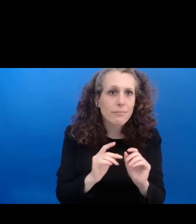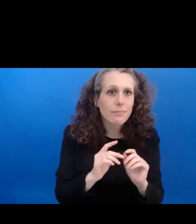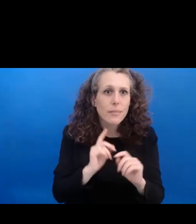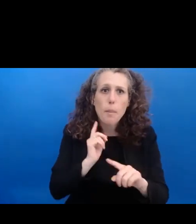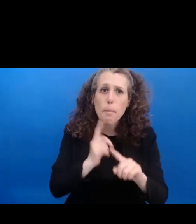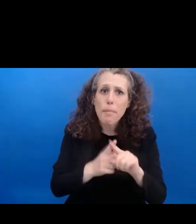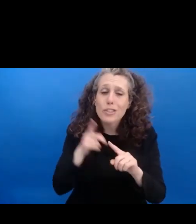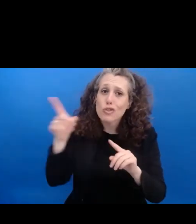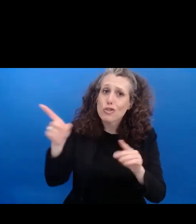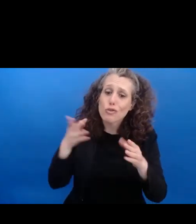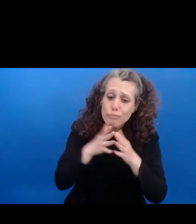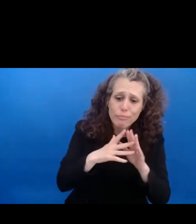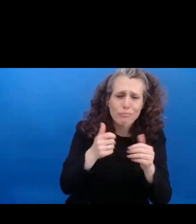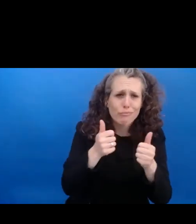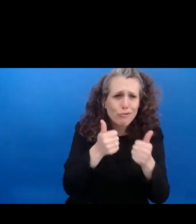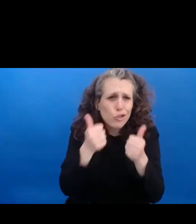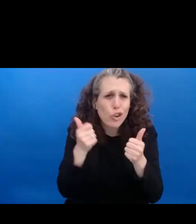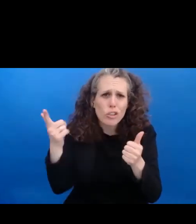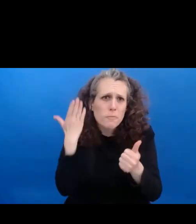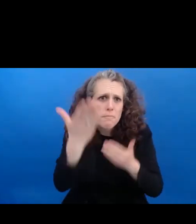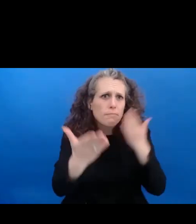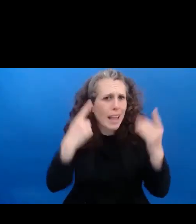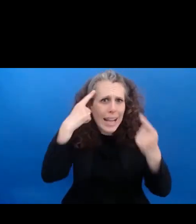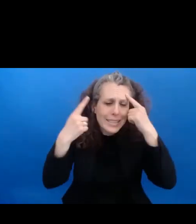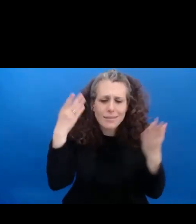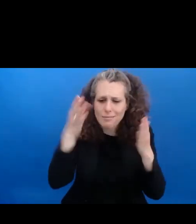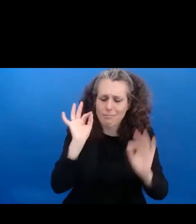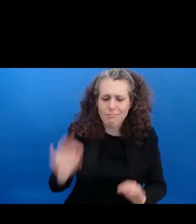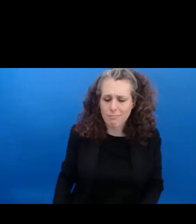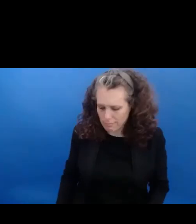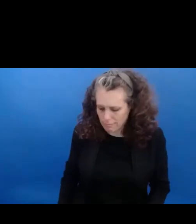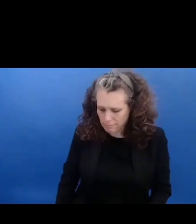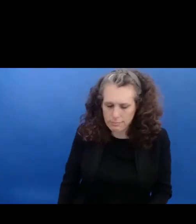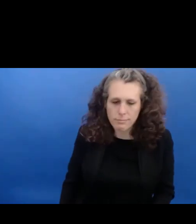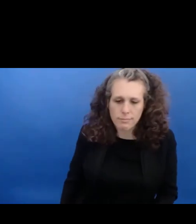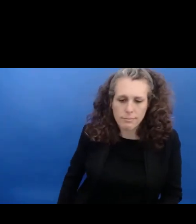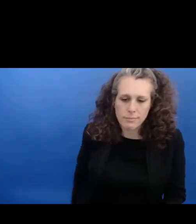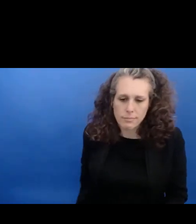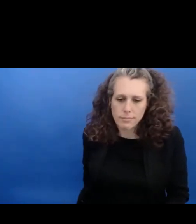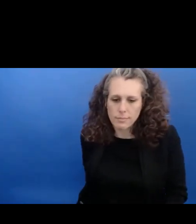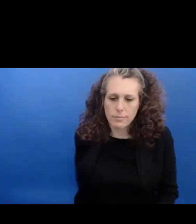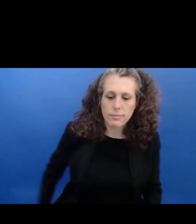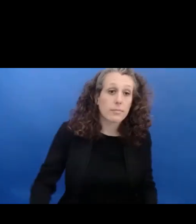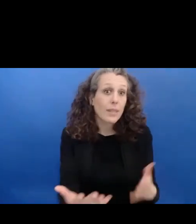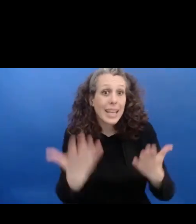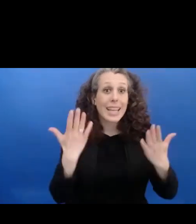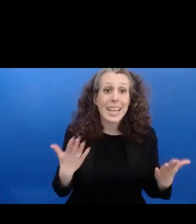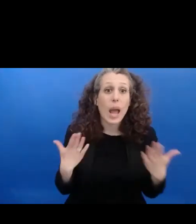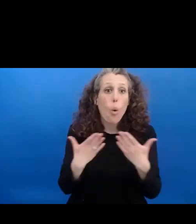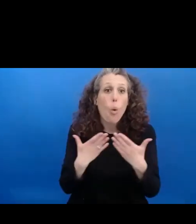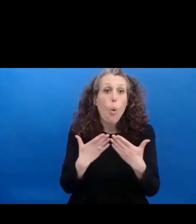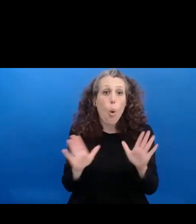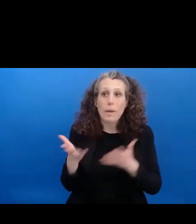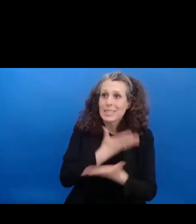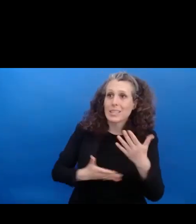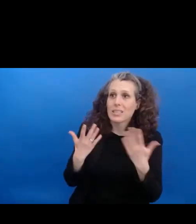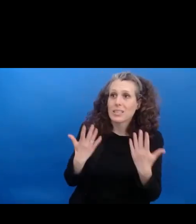with us so now we are uh we'll start the open discussion it's around 1005. we have 25 minutes